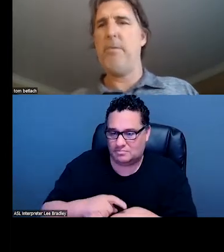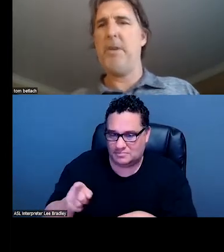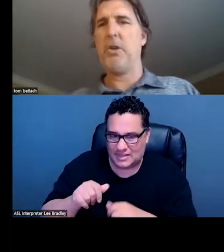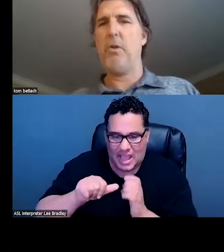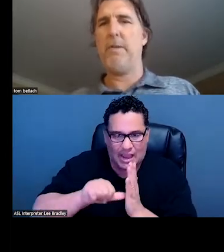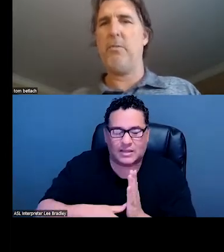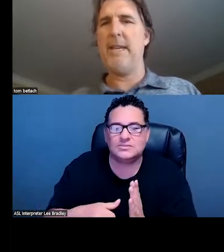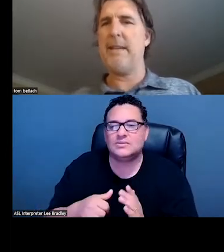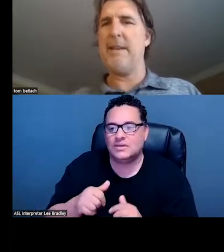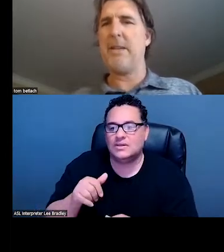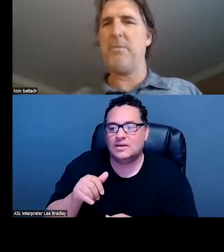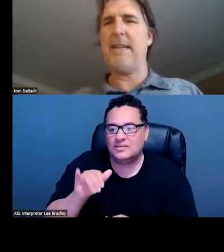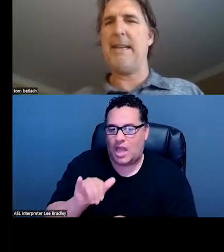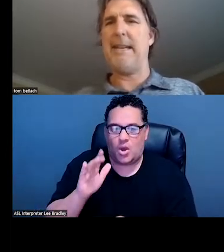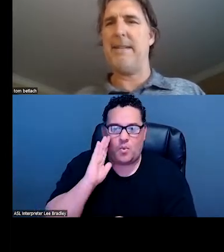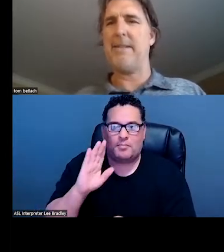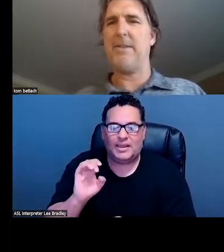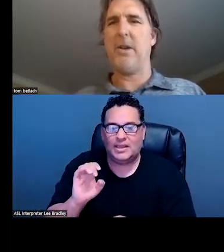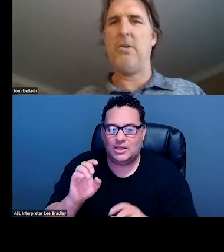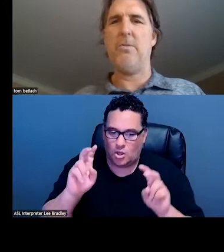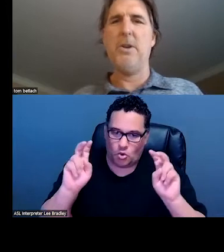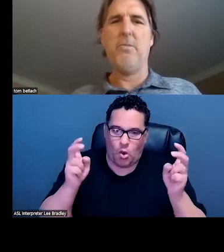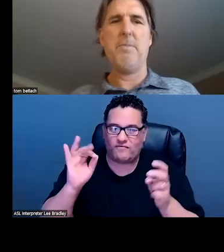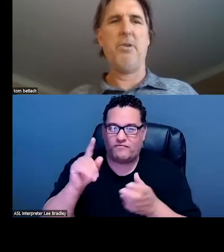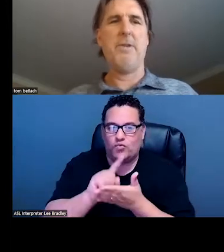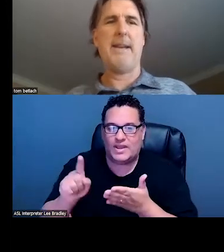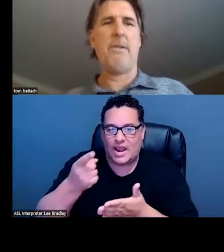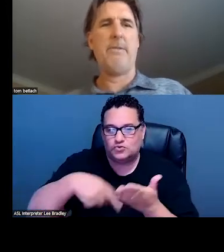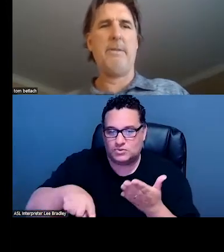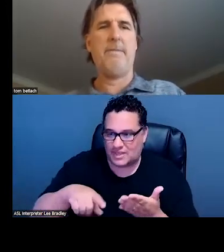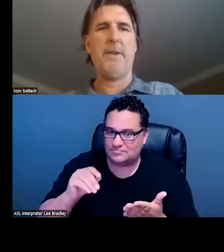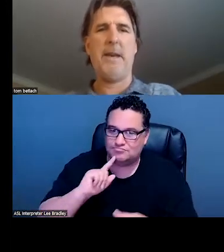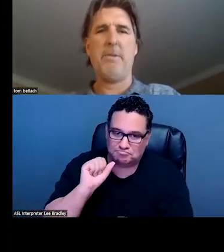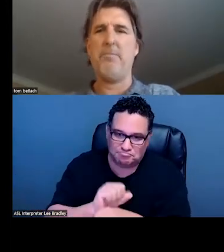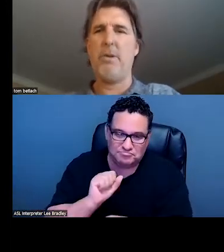BE THE QUOTE OF THE WEEK. NEXT WEEK, IT IS. SO WE PULLED THAT OUT. AND, FELT THAT WAS IMPORTANT